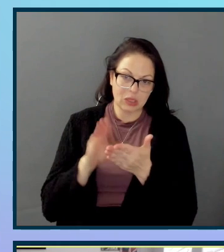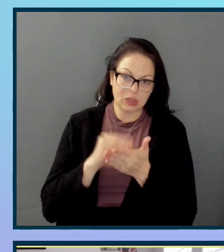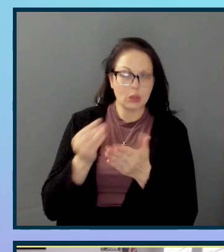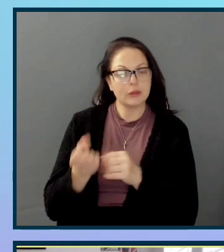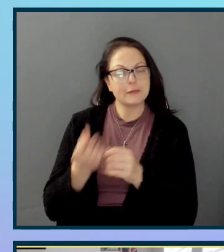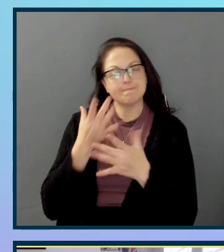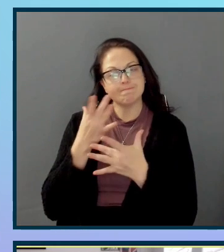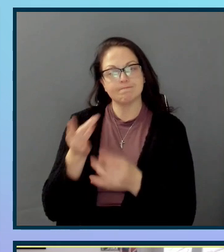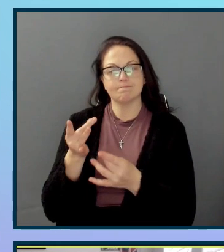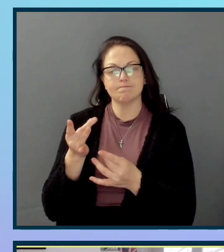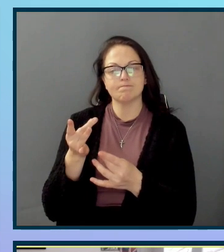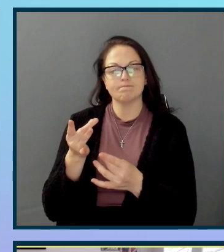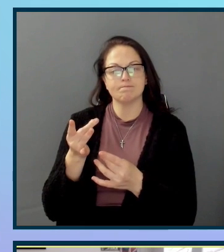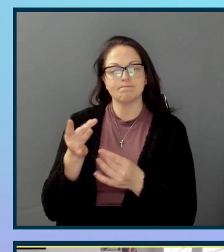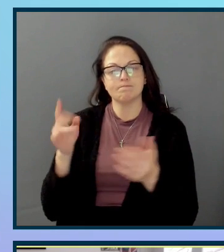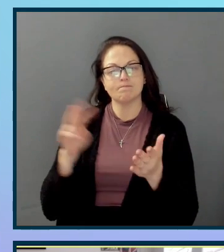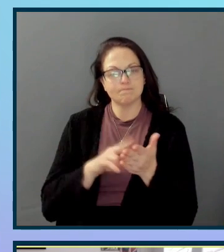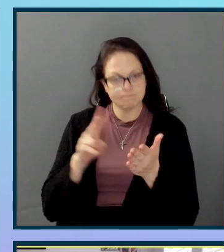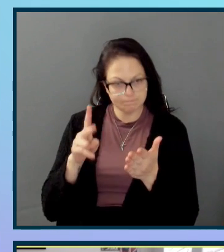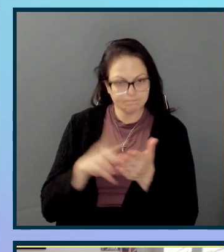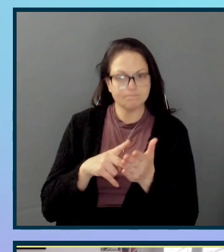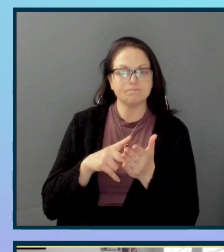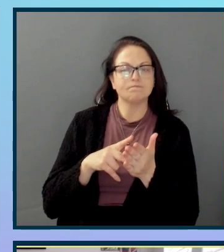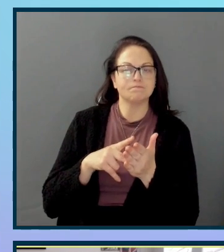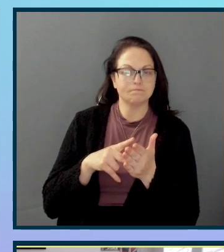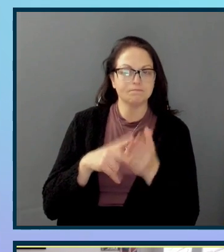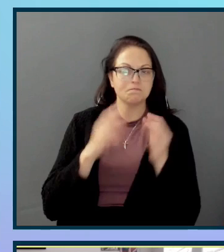because it's usually defined in terms of the individual's ability